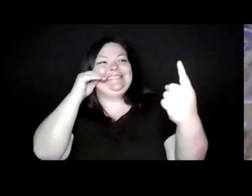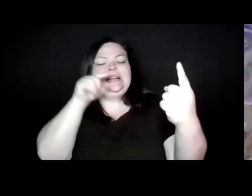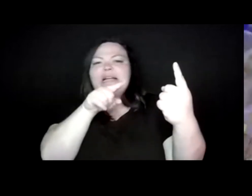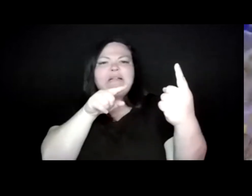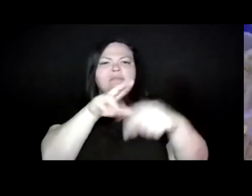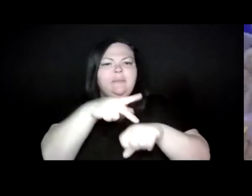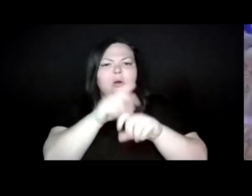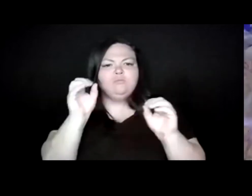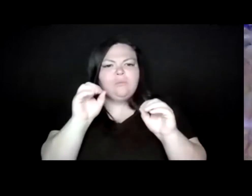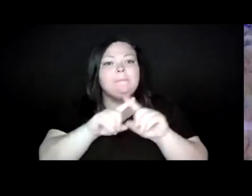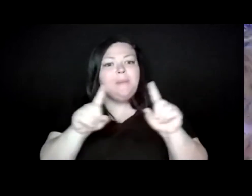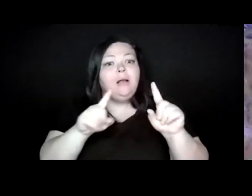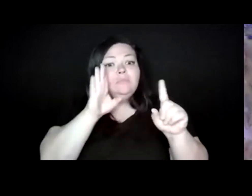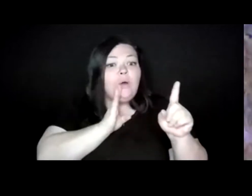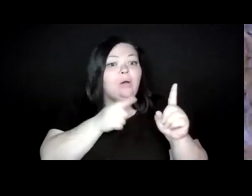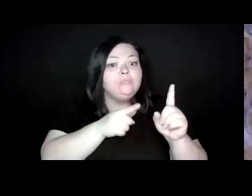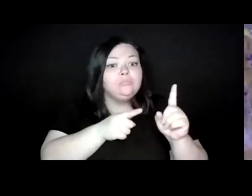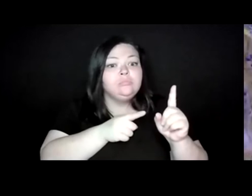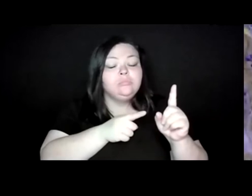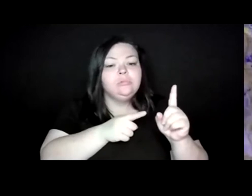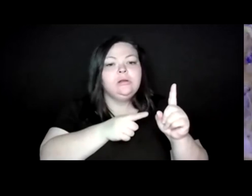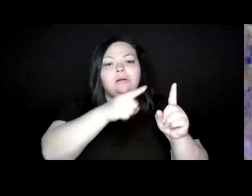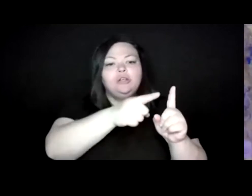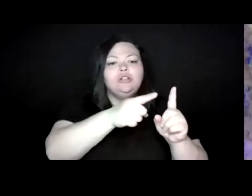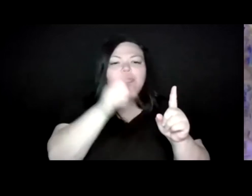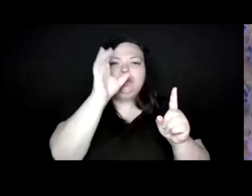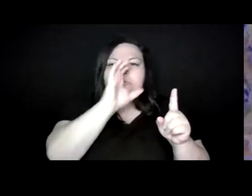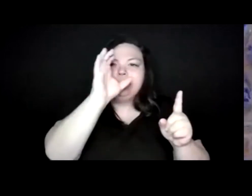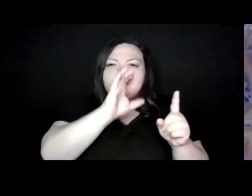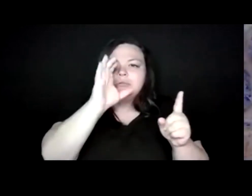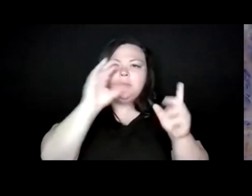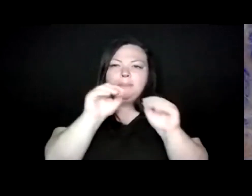but at least he's brown. you search for some magic lamp among the shelves, you didn’t